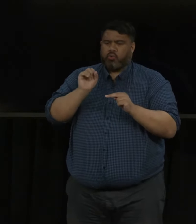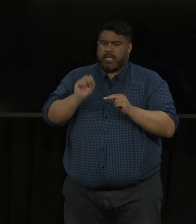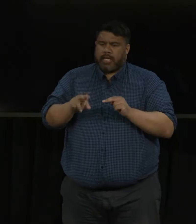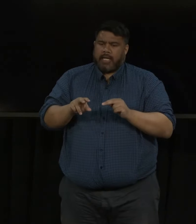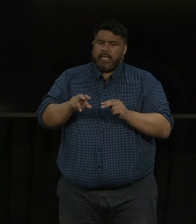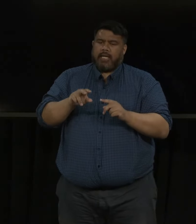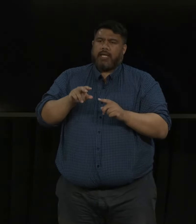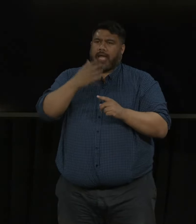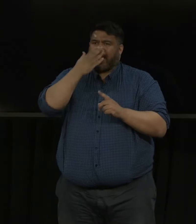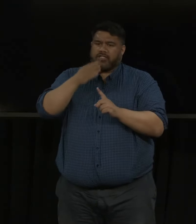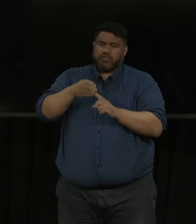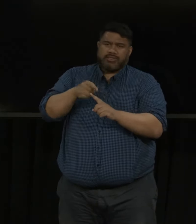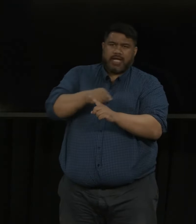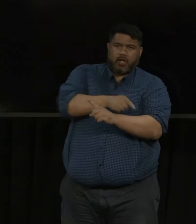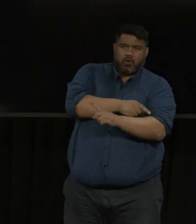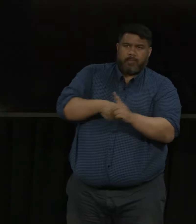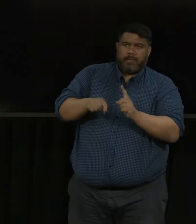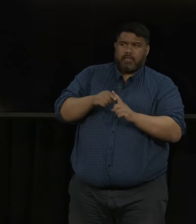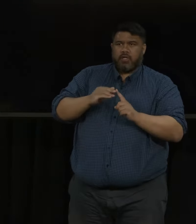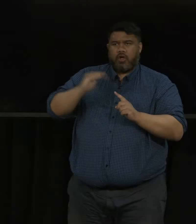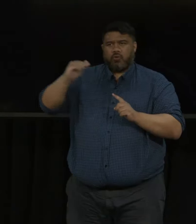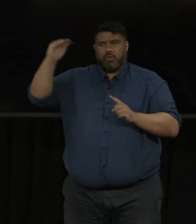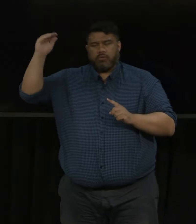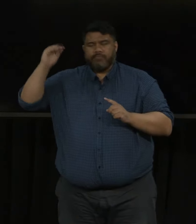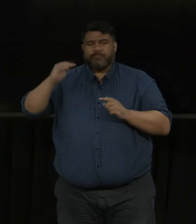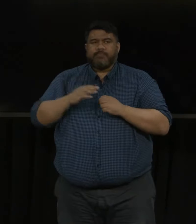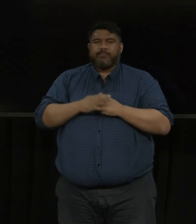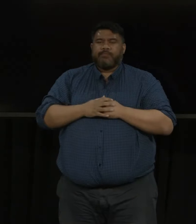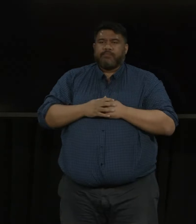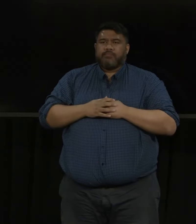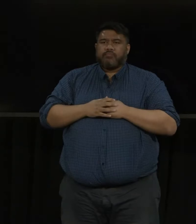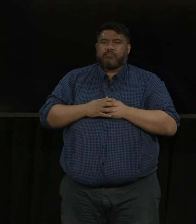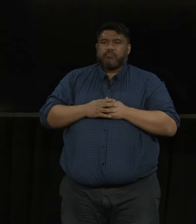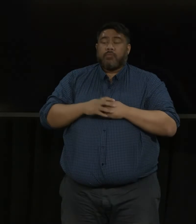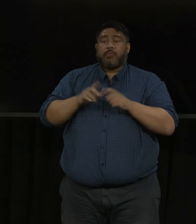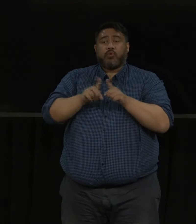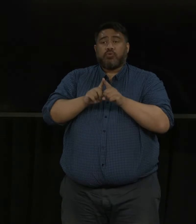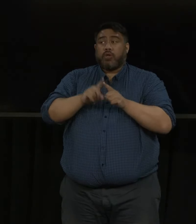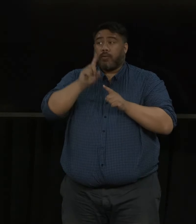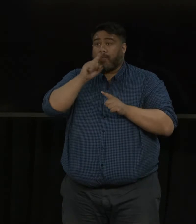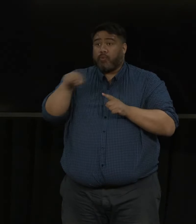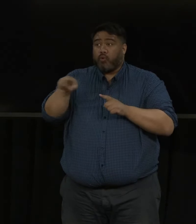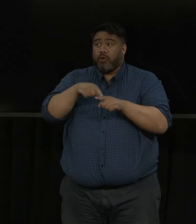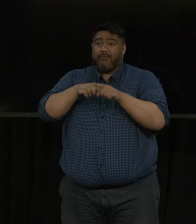instead we will look first and foremost at the outbreak, to consider both downward movement